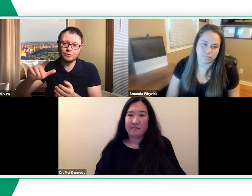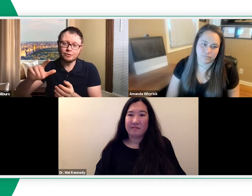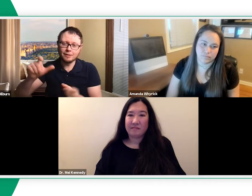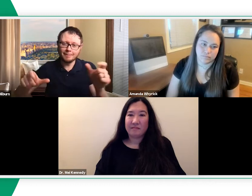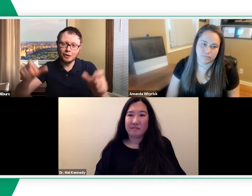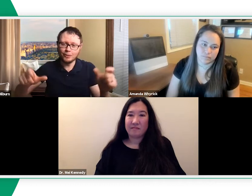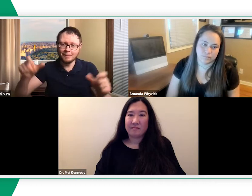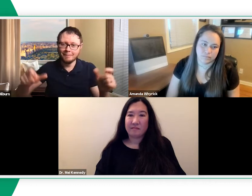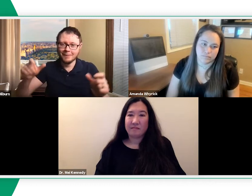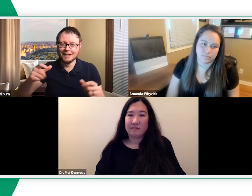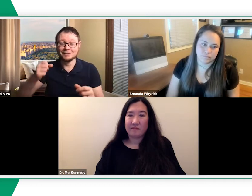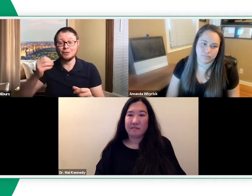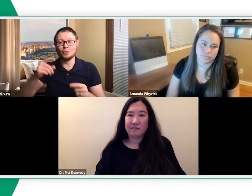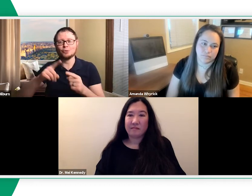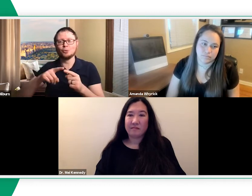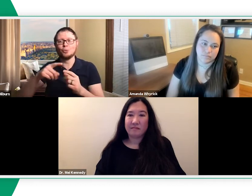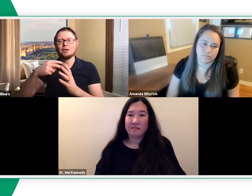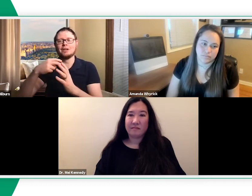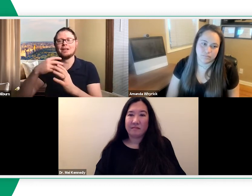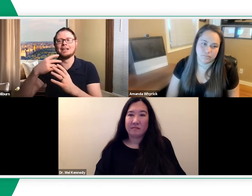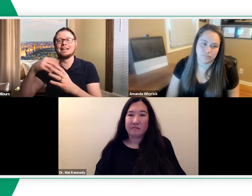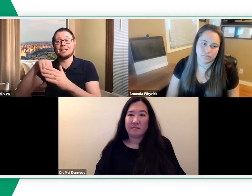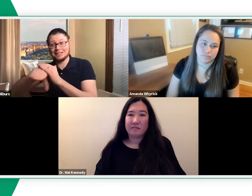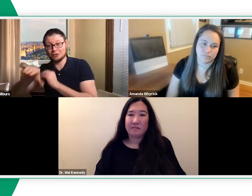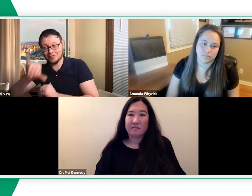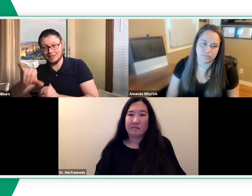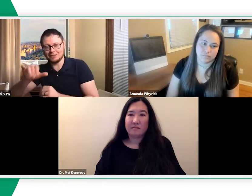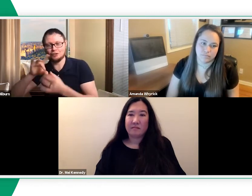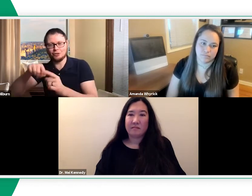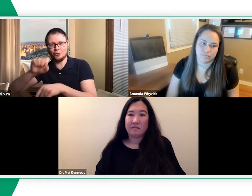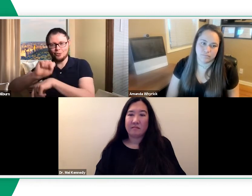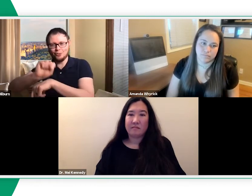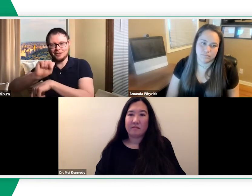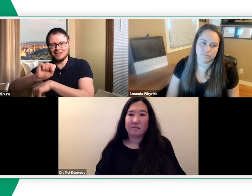and bullies, and a lot of just simply rude people.